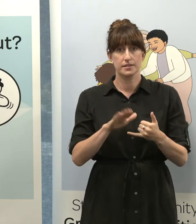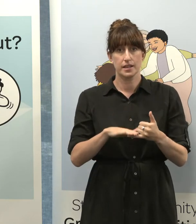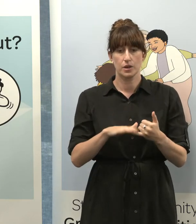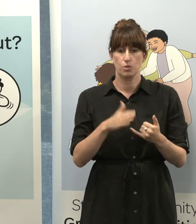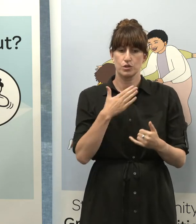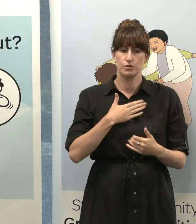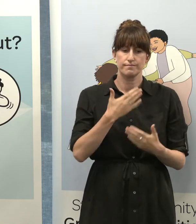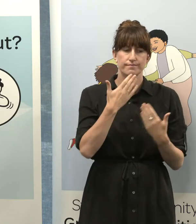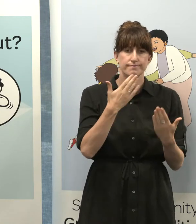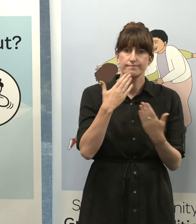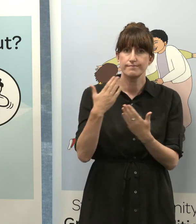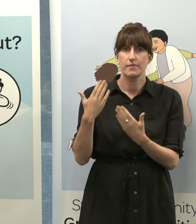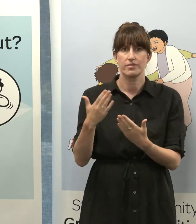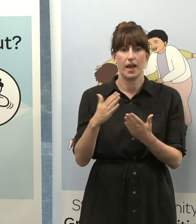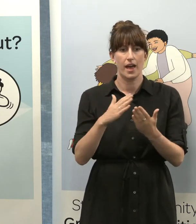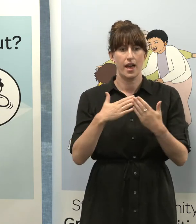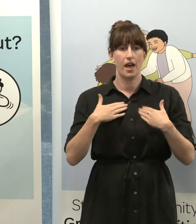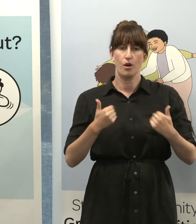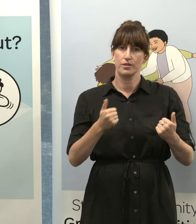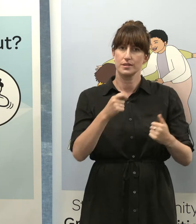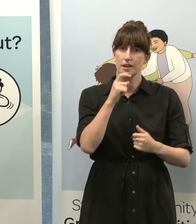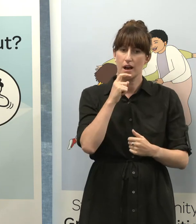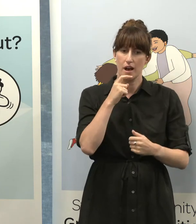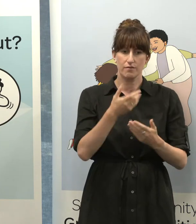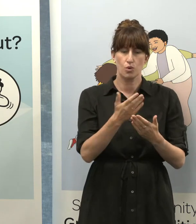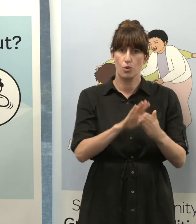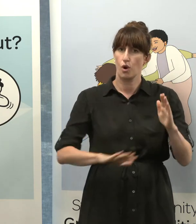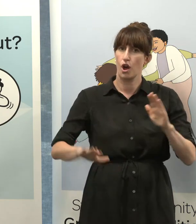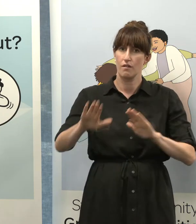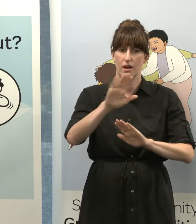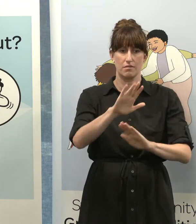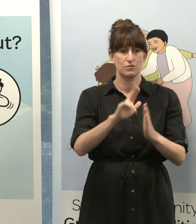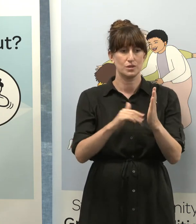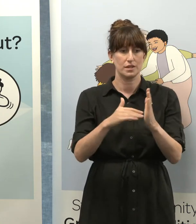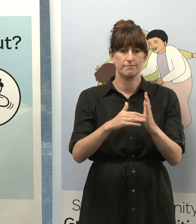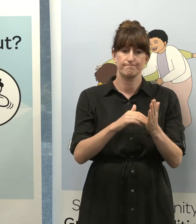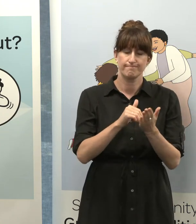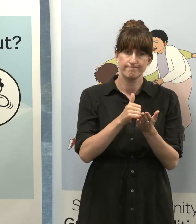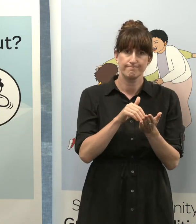Finally I want to finish with